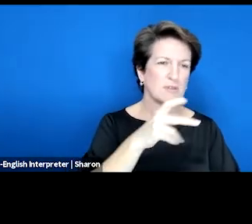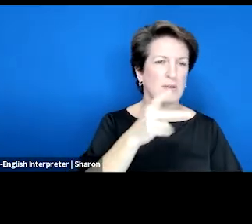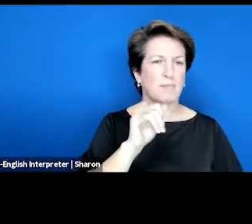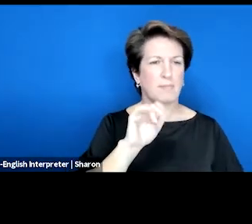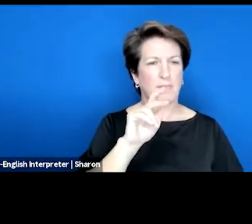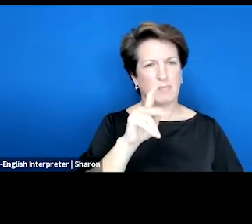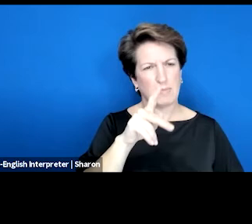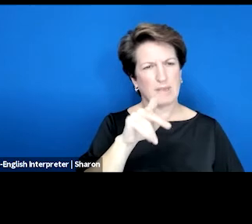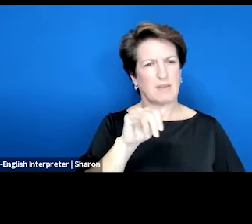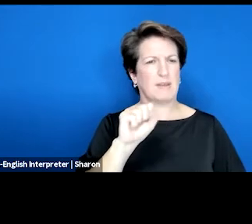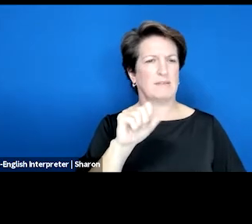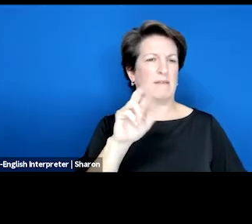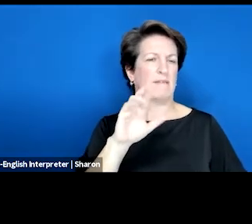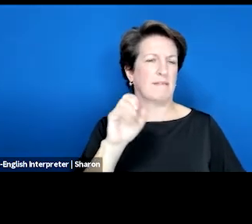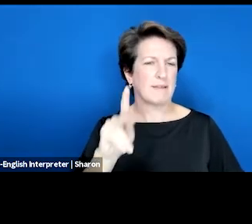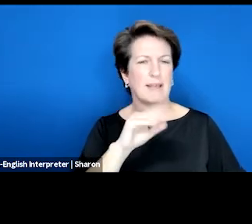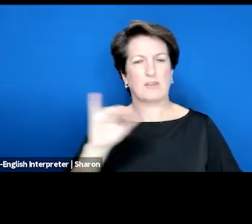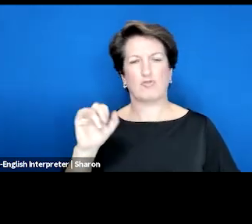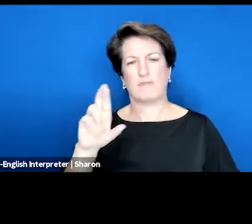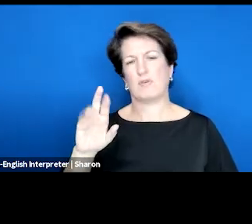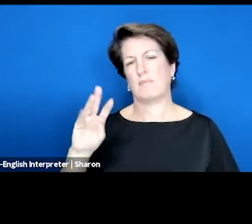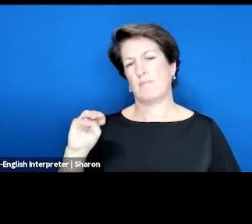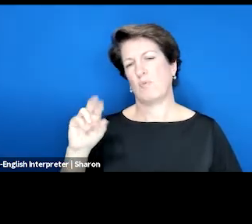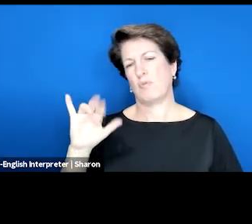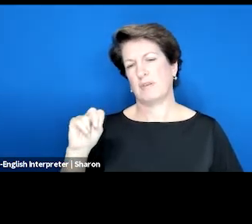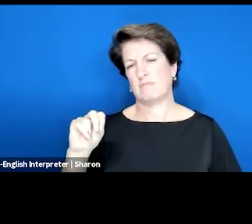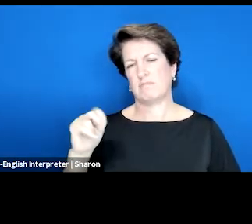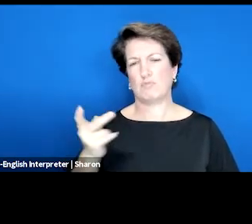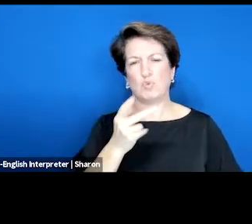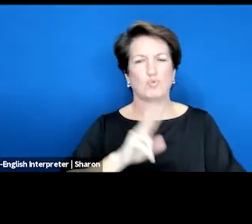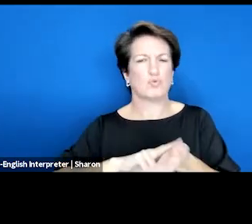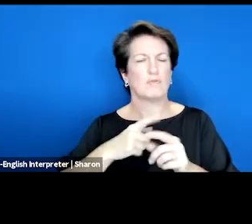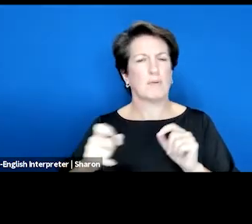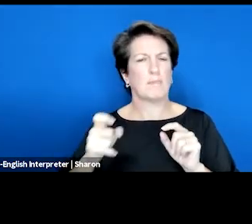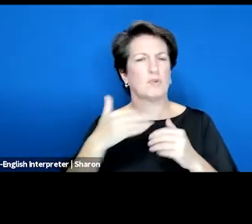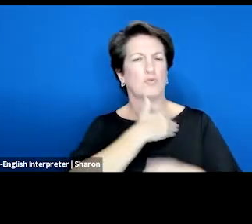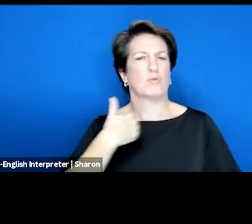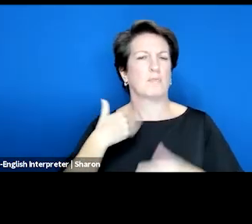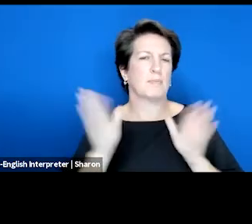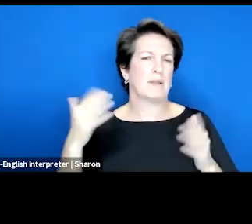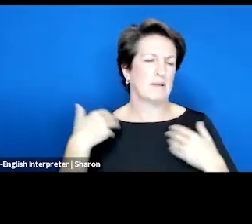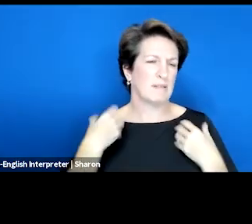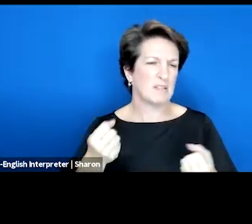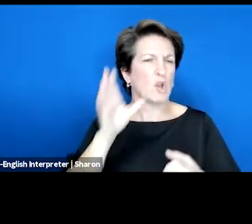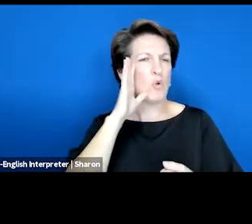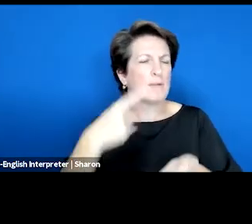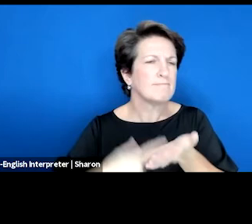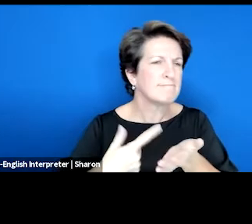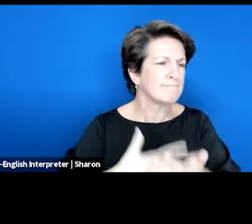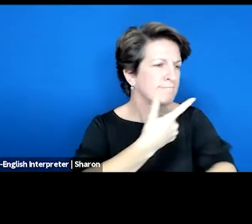As you see on the agenda side, I just wrapped up the welcome and